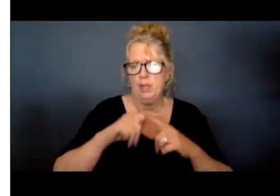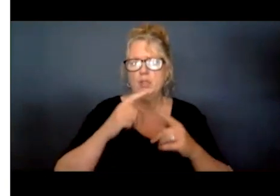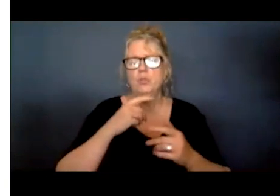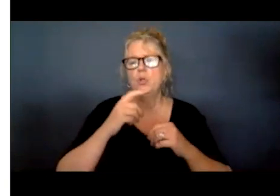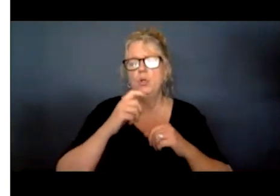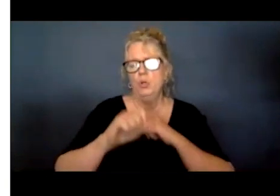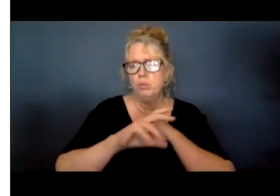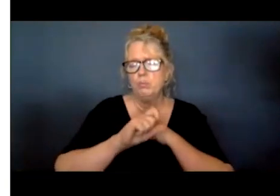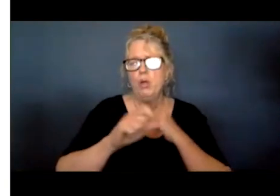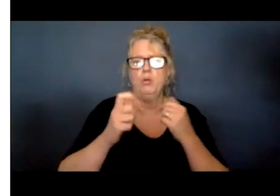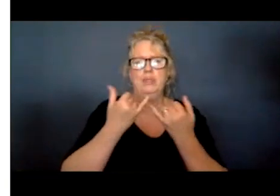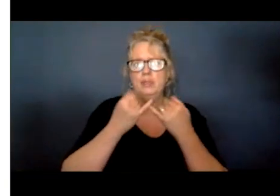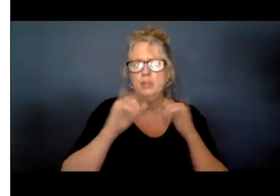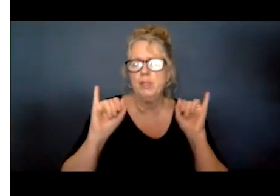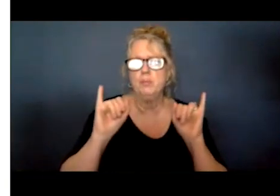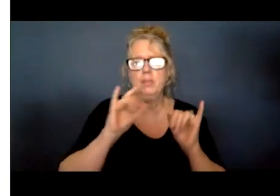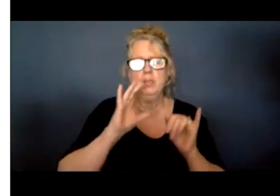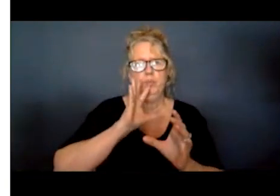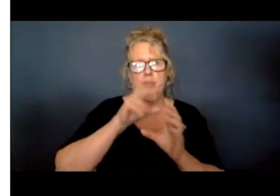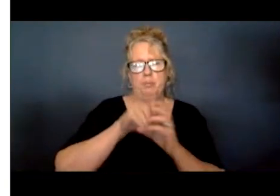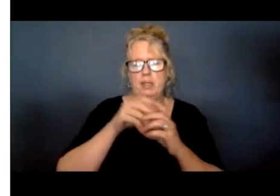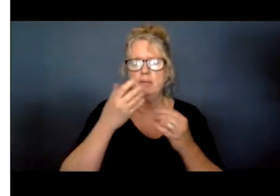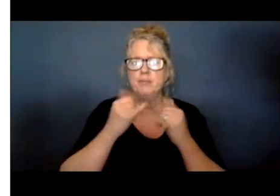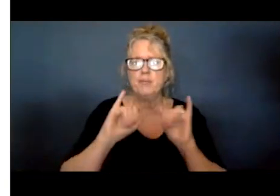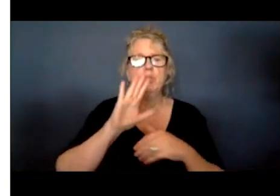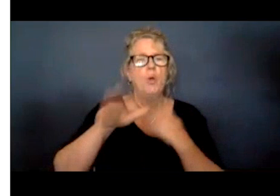productivity, and participation so that all employees can contribute